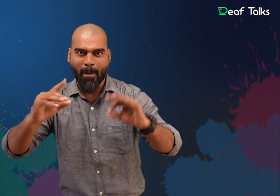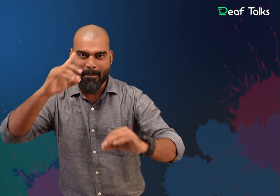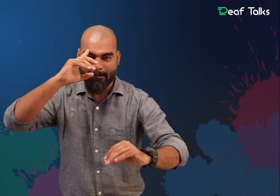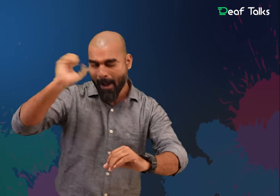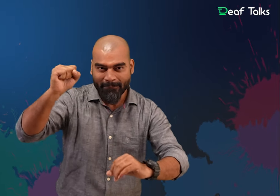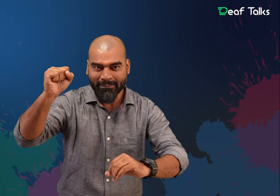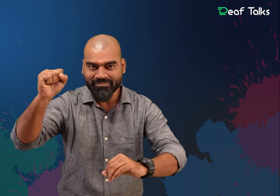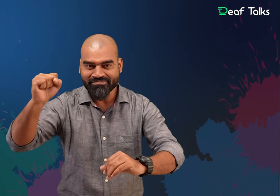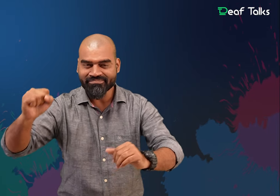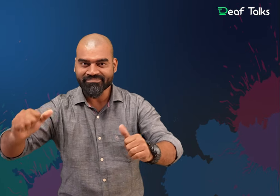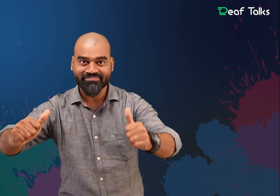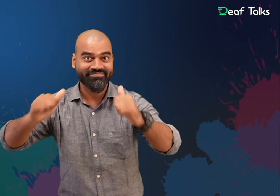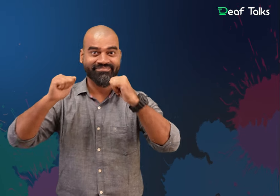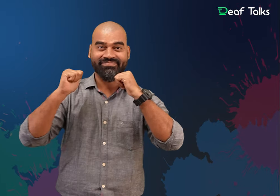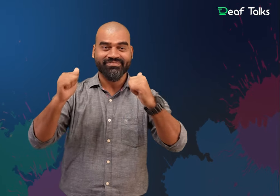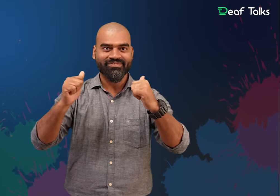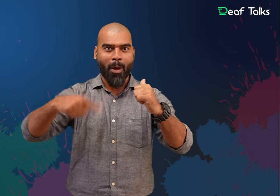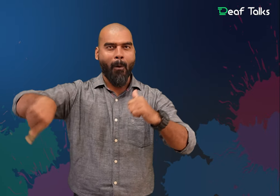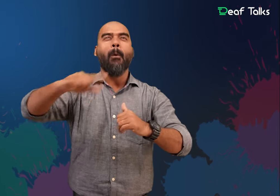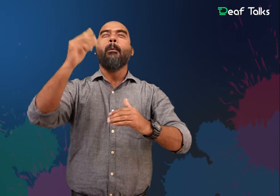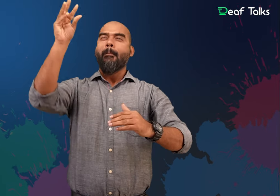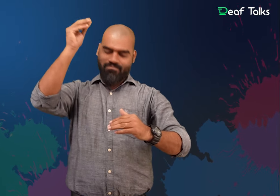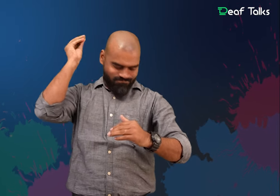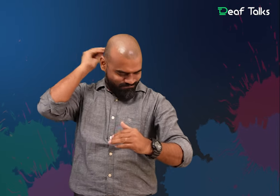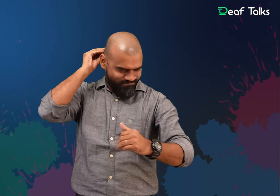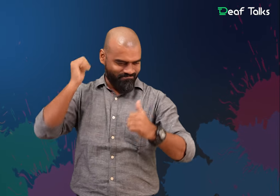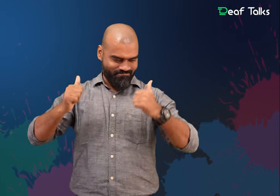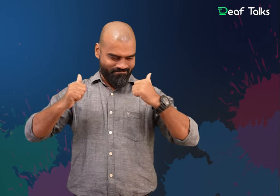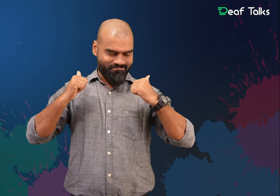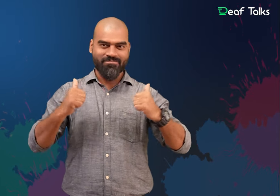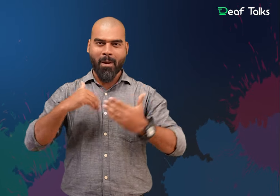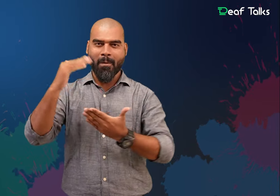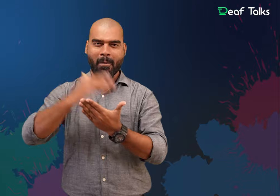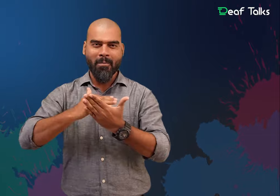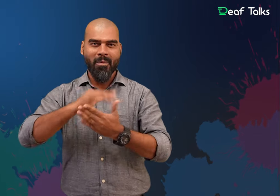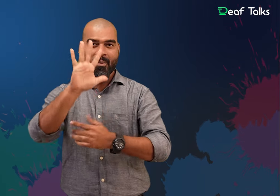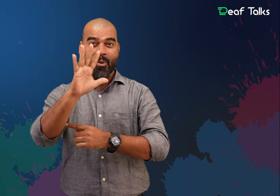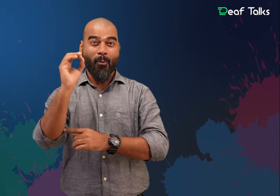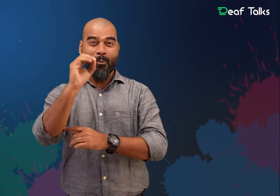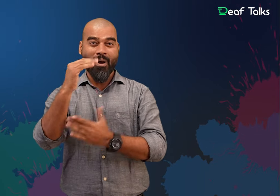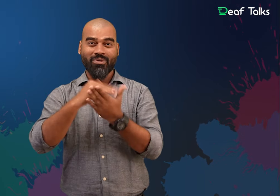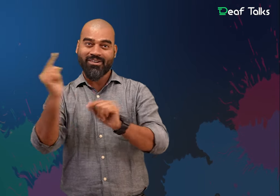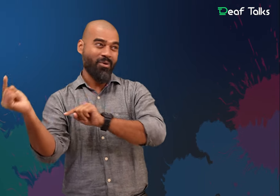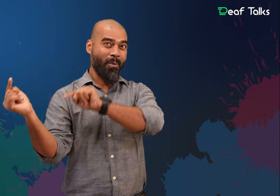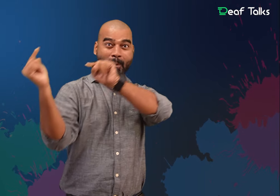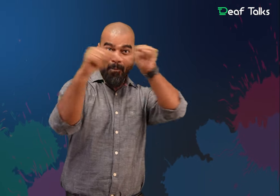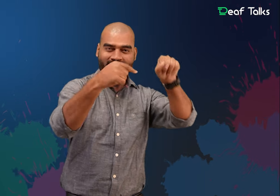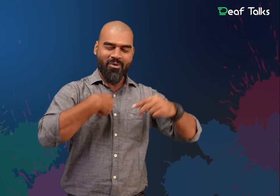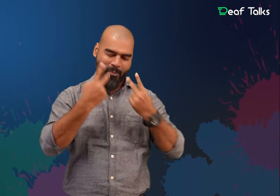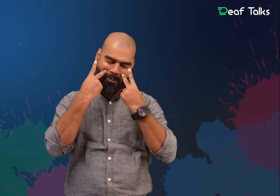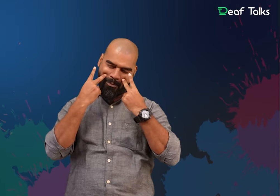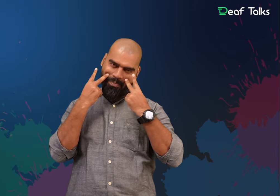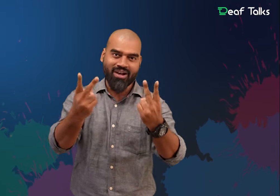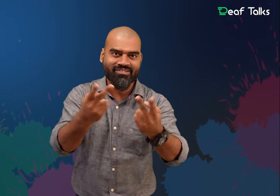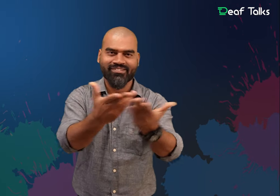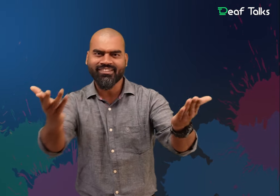See you there!